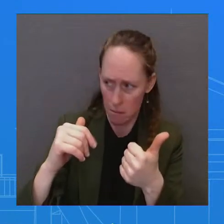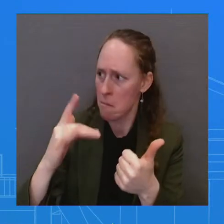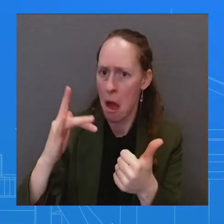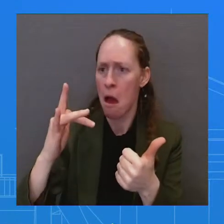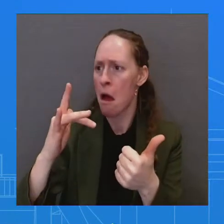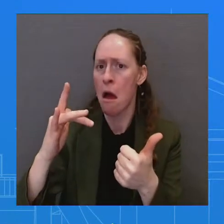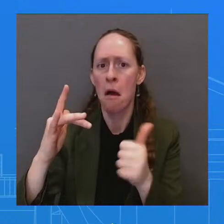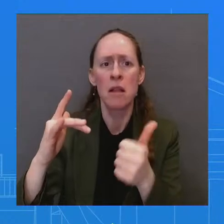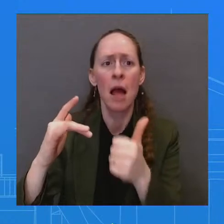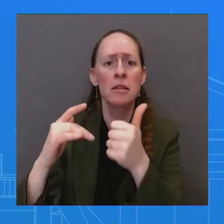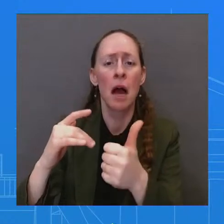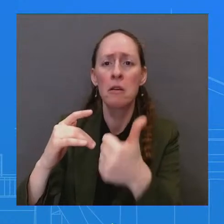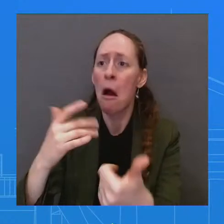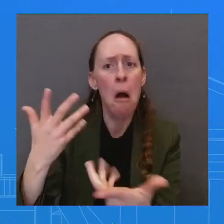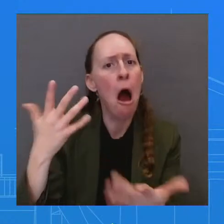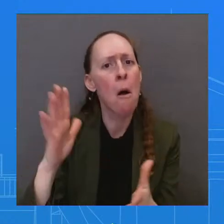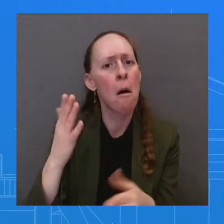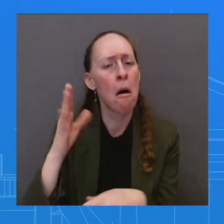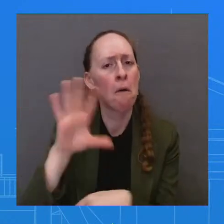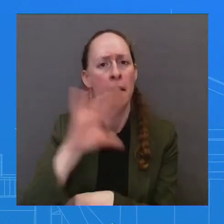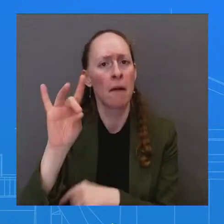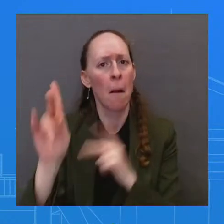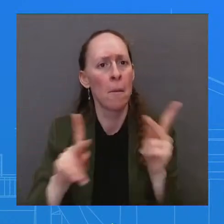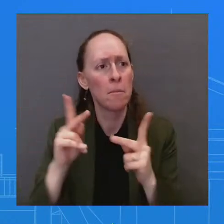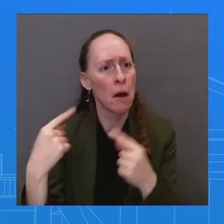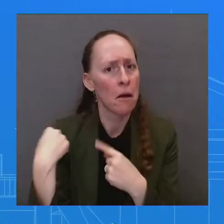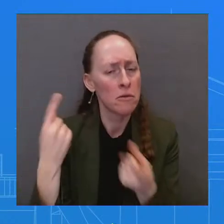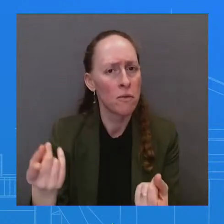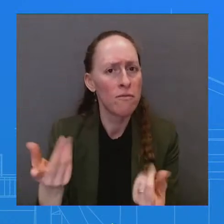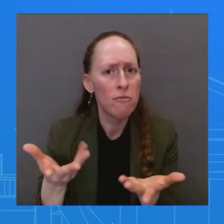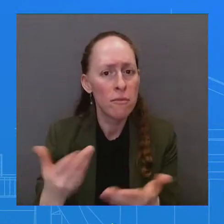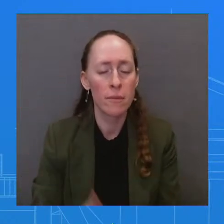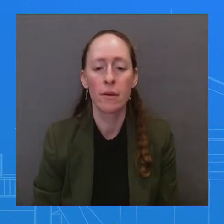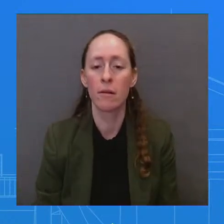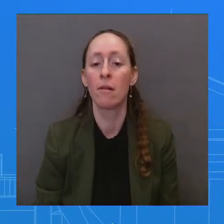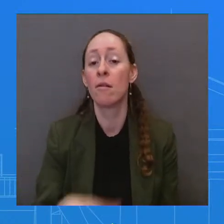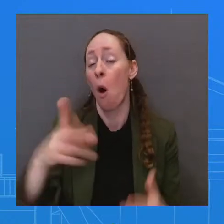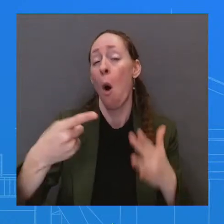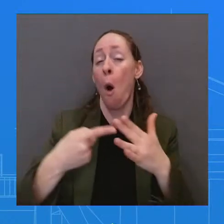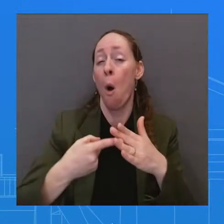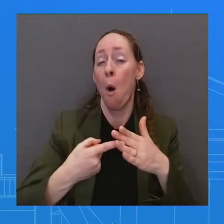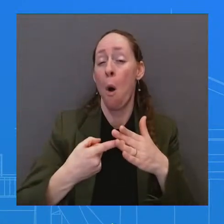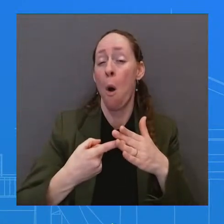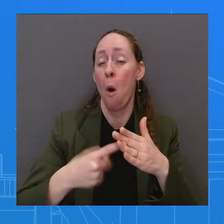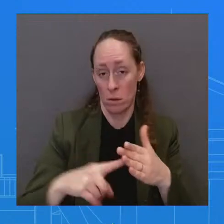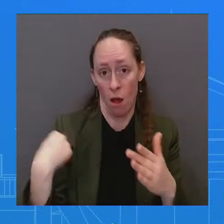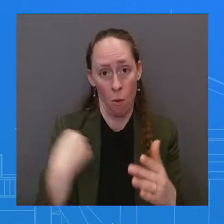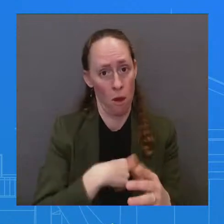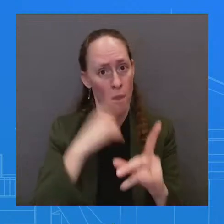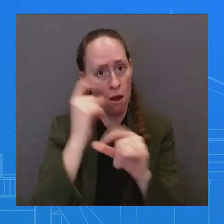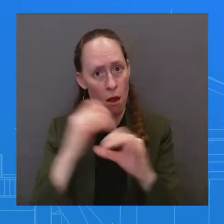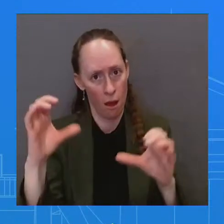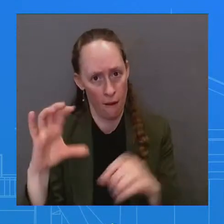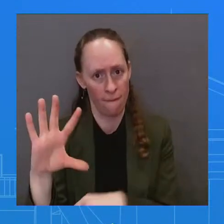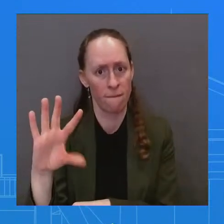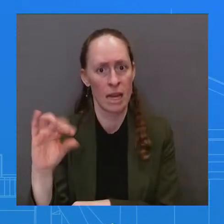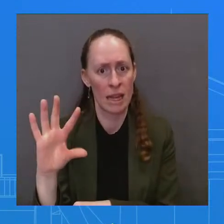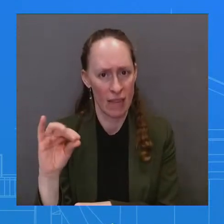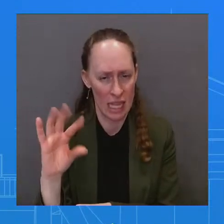Mr. Kirby: -- 50-plus coming out was the original deal. It wasn't just -- I think it was a little bit more than 50 was what they agreed to. And if you got four days to do that,